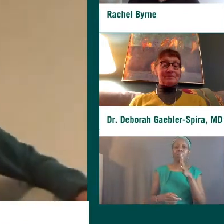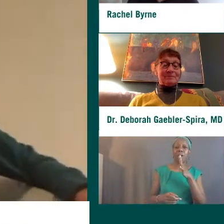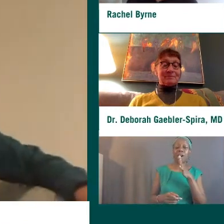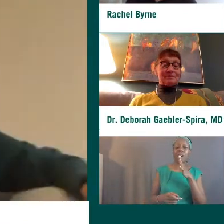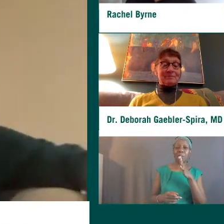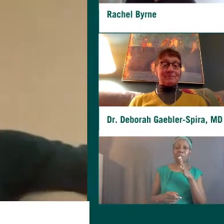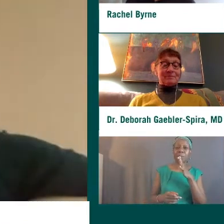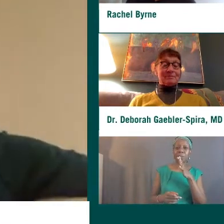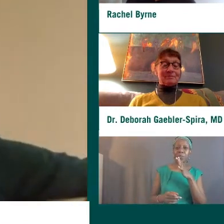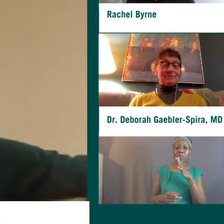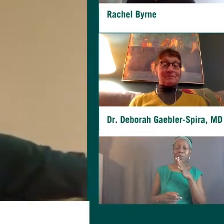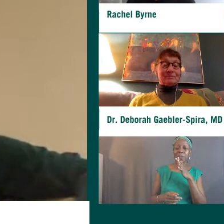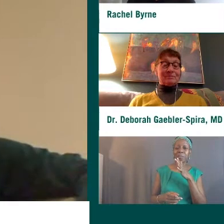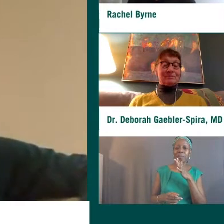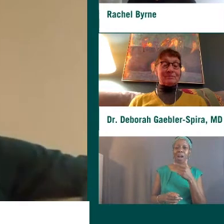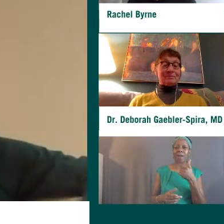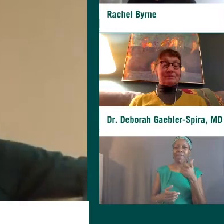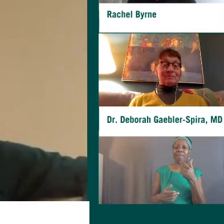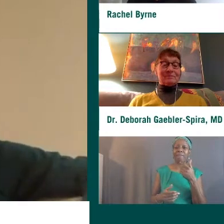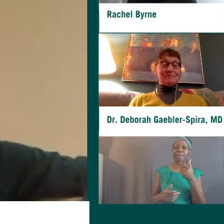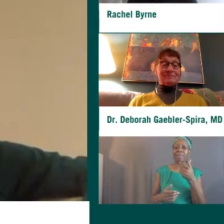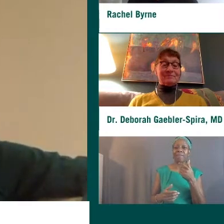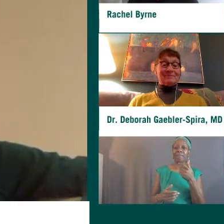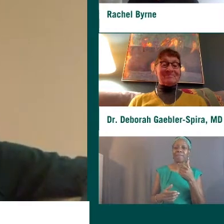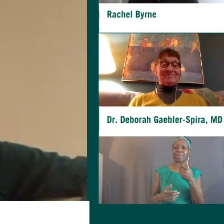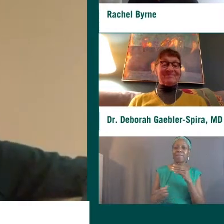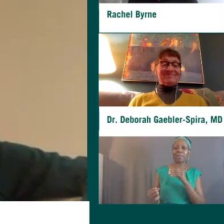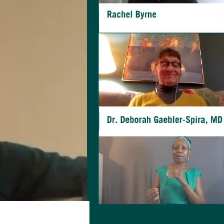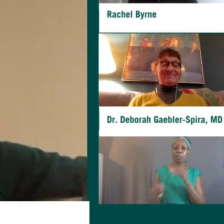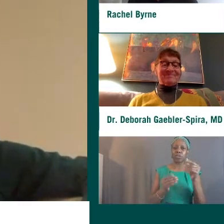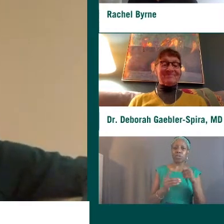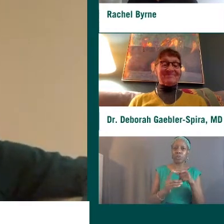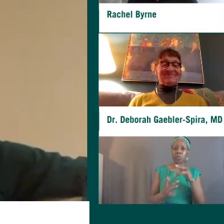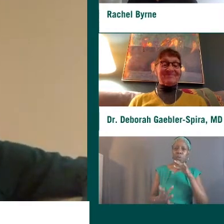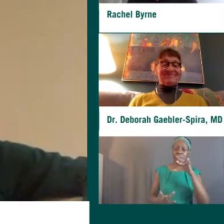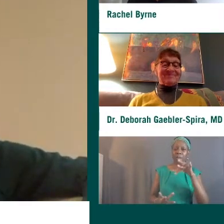but also a wonderful choreographer. When you're doing ballet,